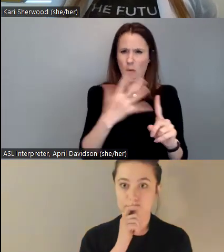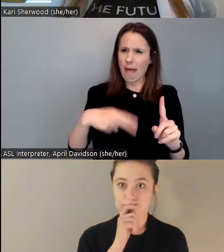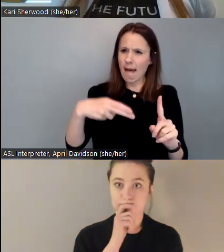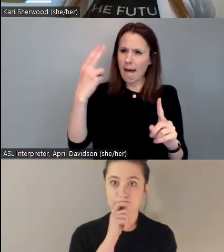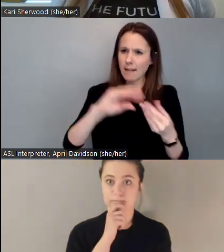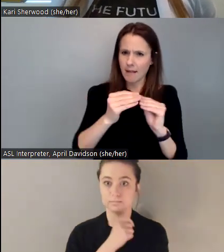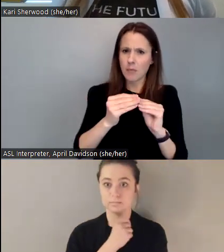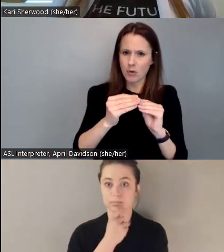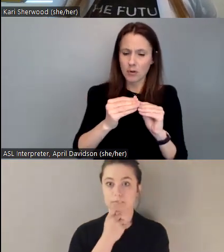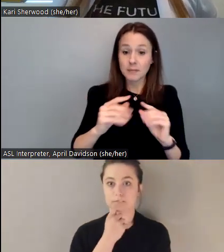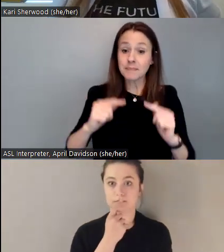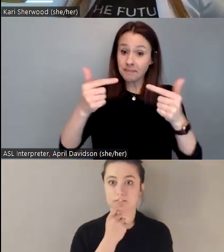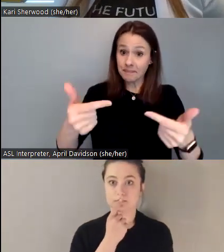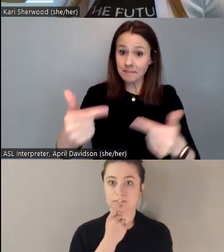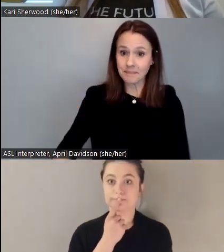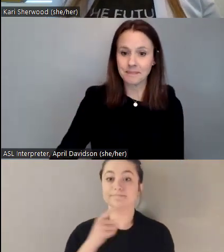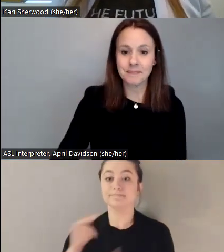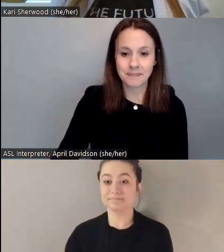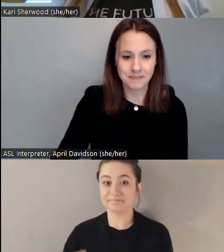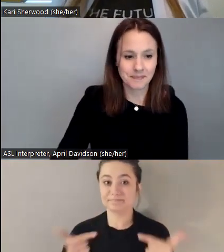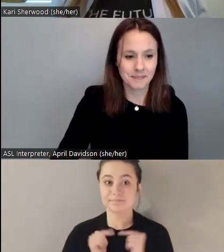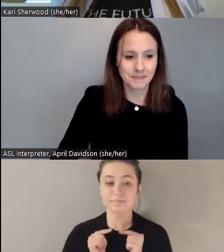high. They're also 3.7 times more likely to be a